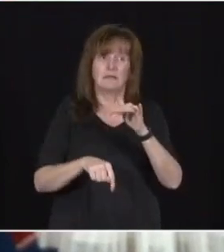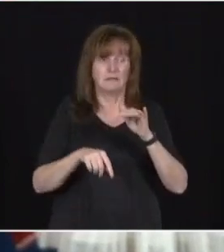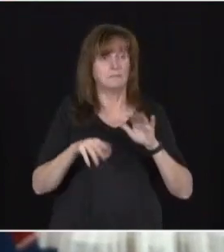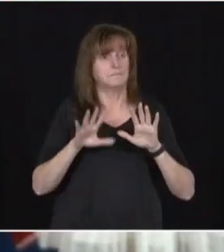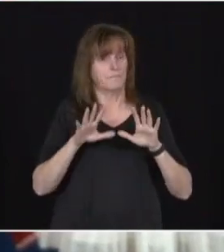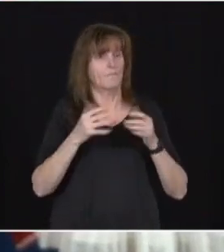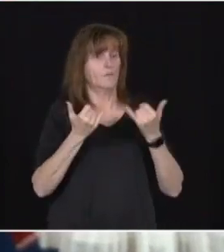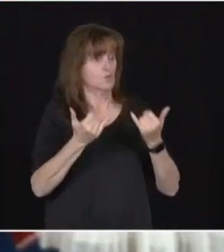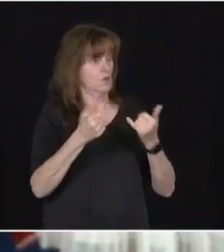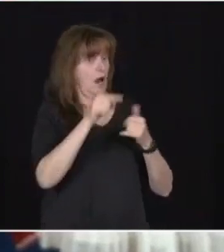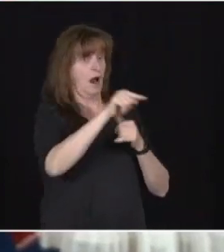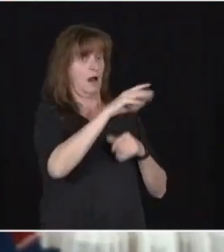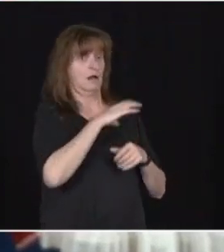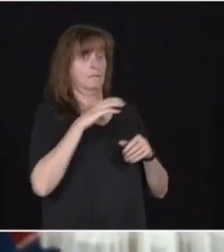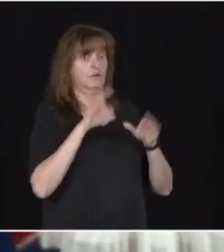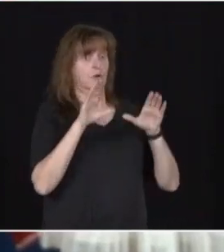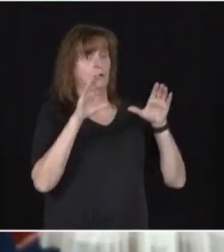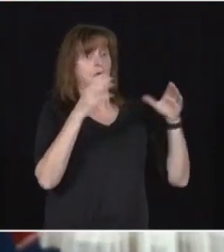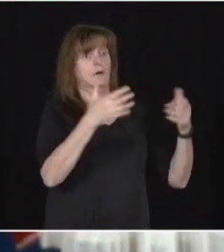I will not say here and wait for 2 1/2